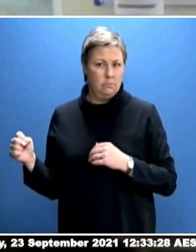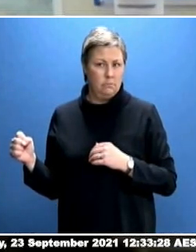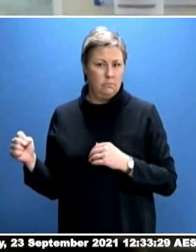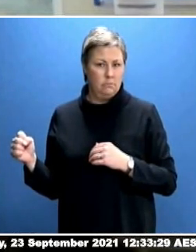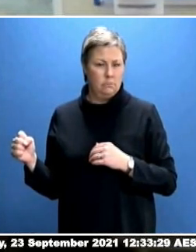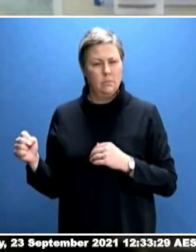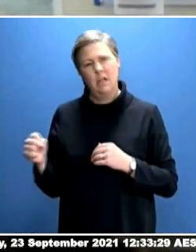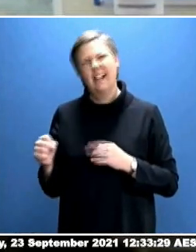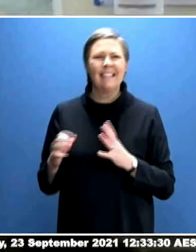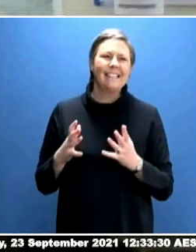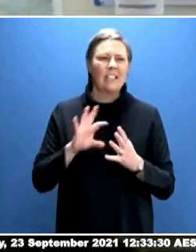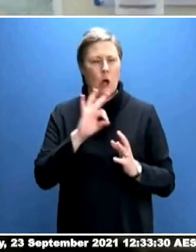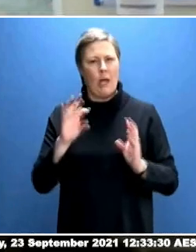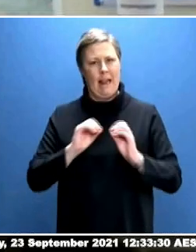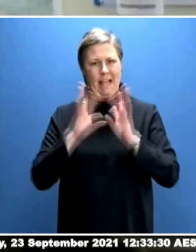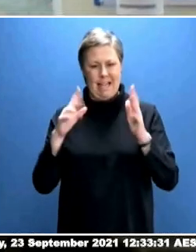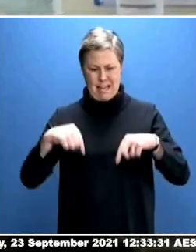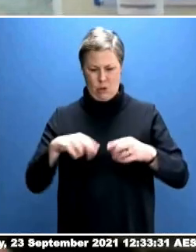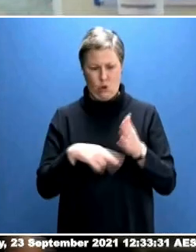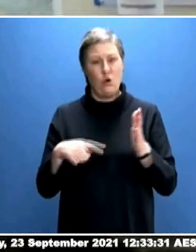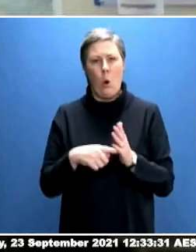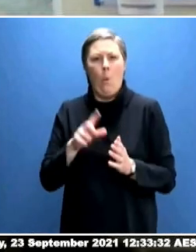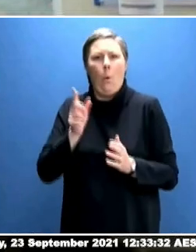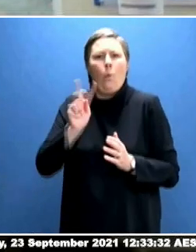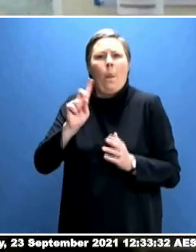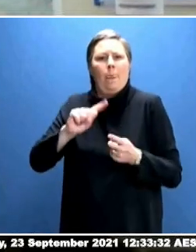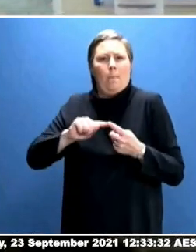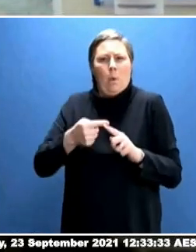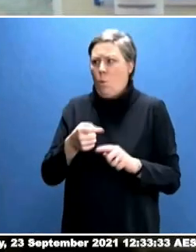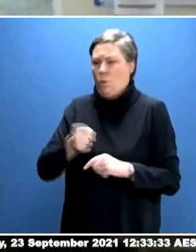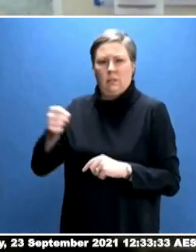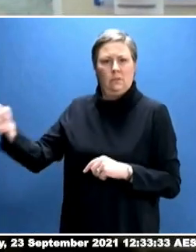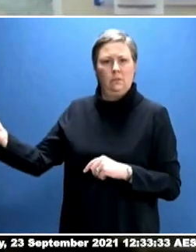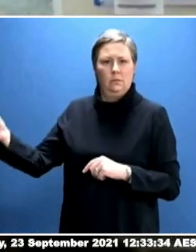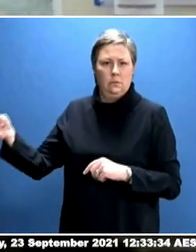not really defined what the idea is in the Northern Territory, it really does need